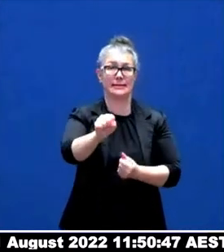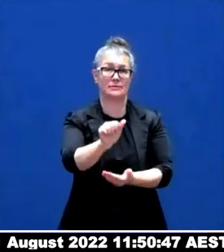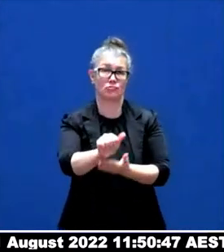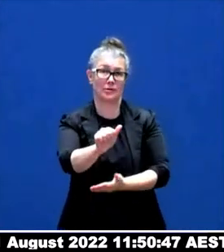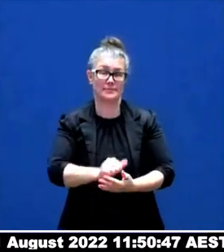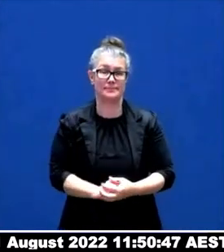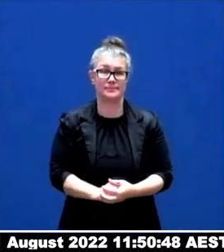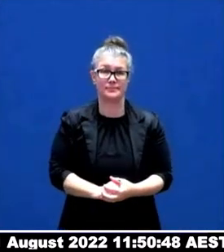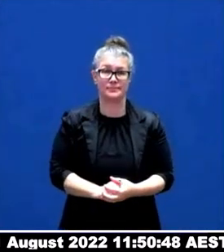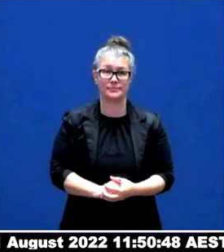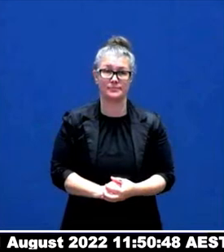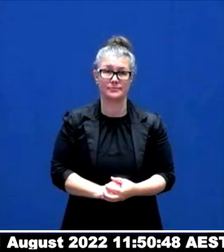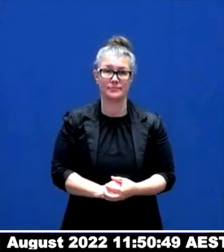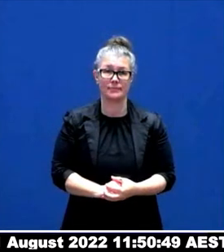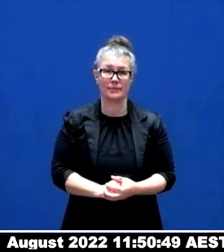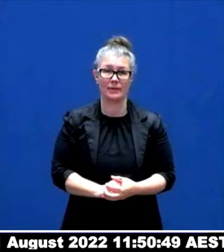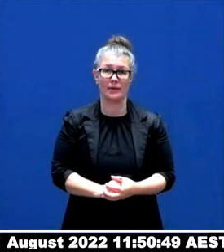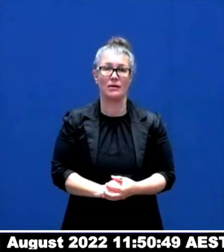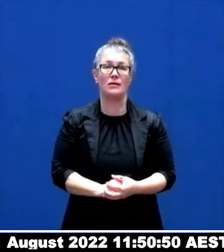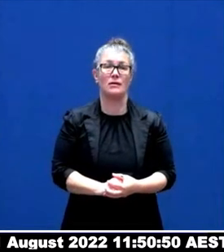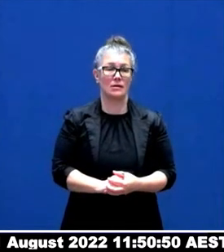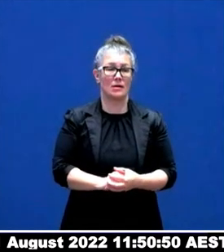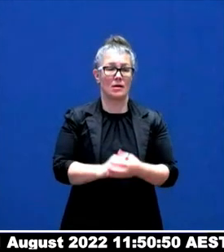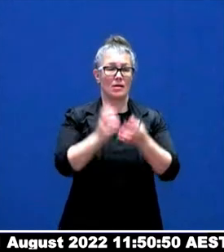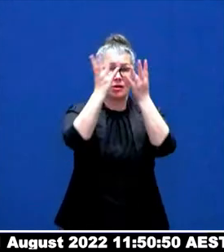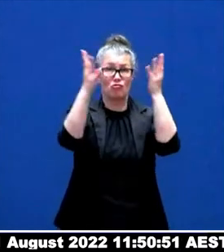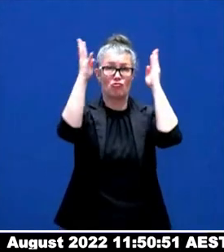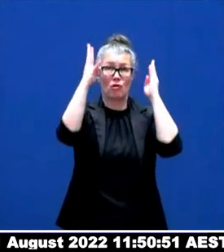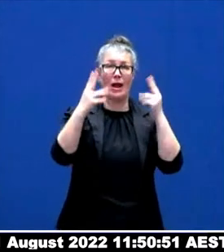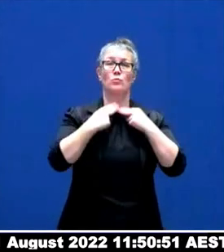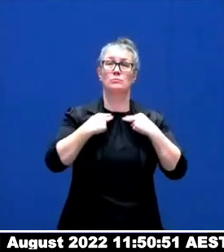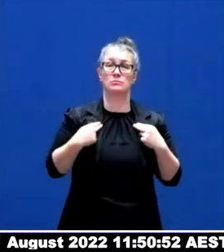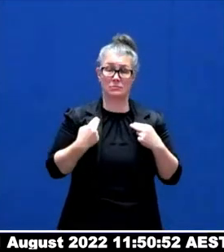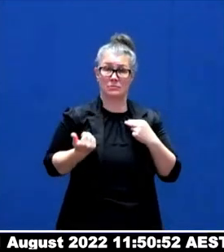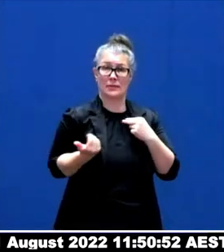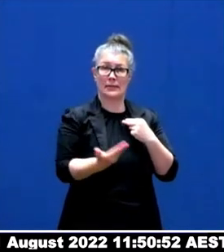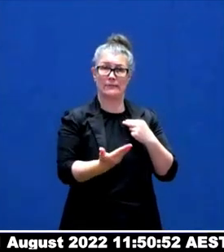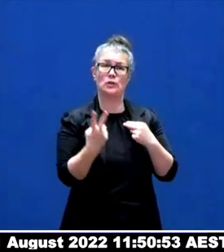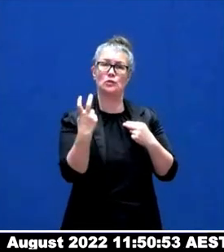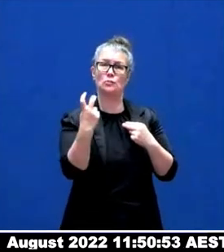And the Crown Solicitor offered to provide two additional people to give